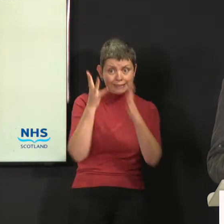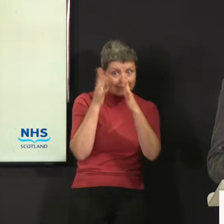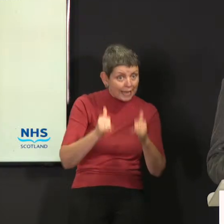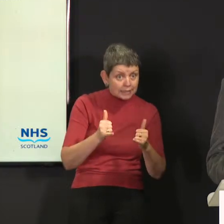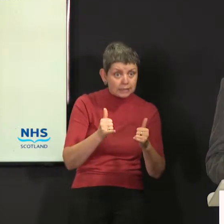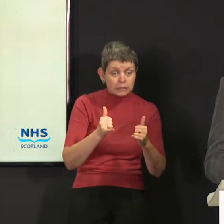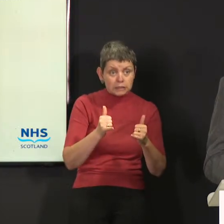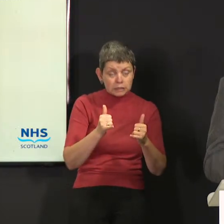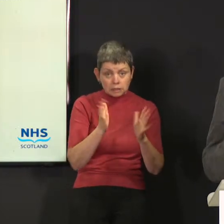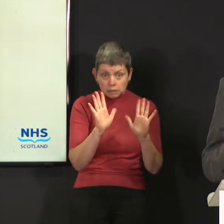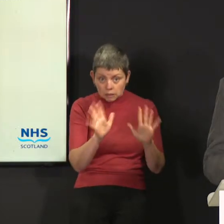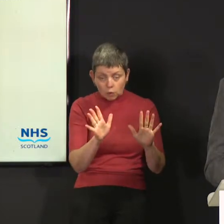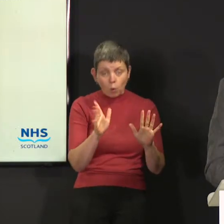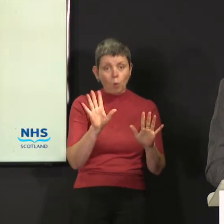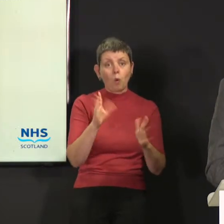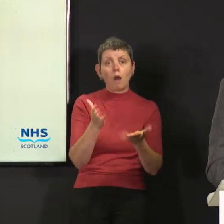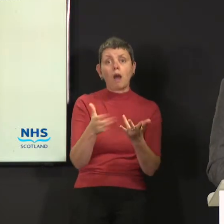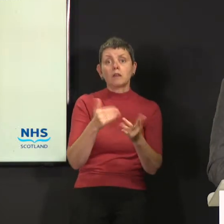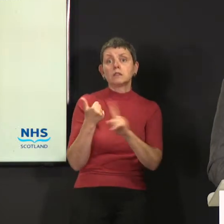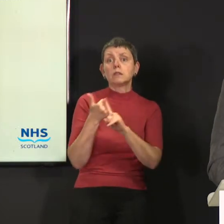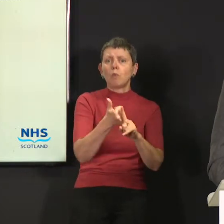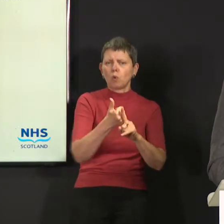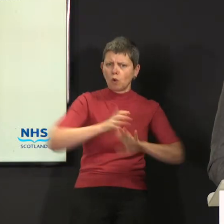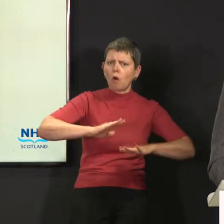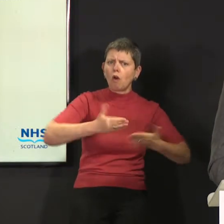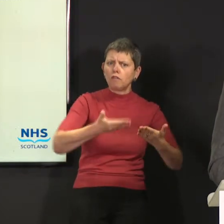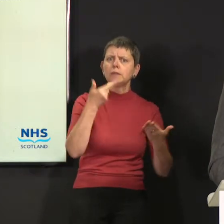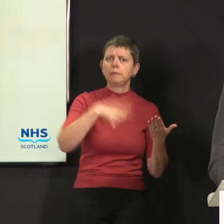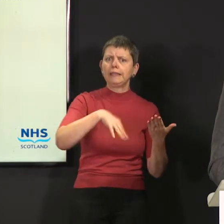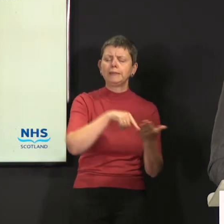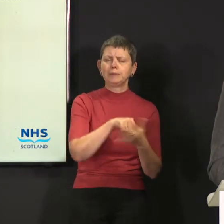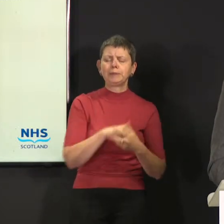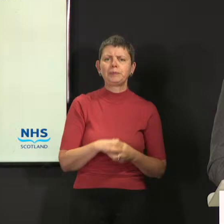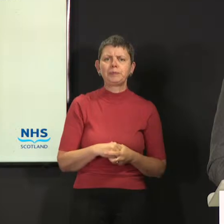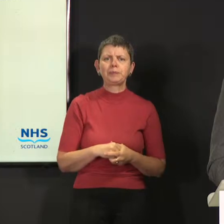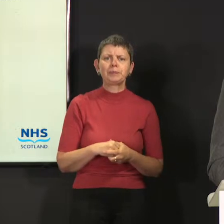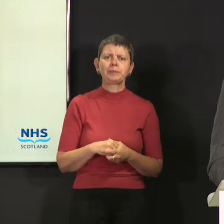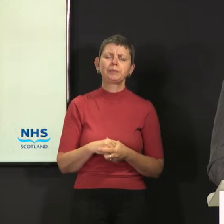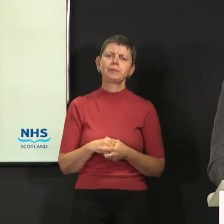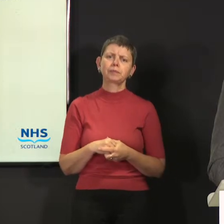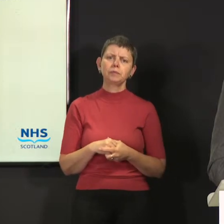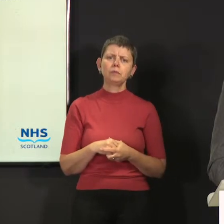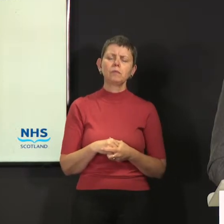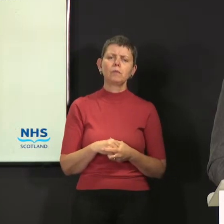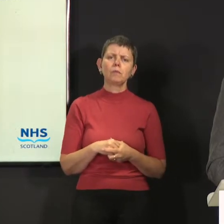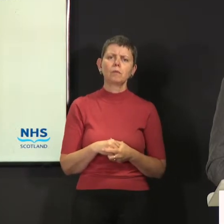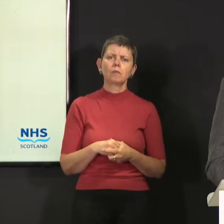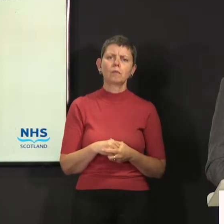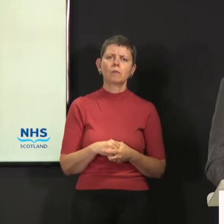appropriate and other support if they wish to speak to us. There are 23